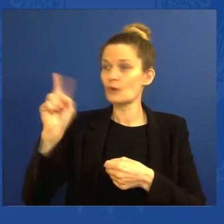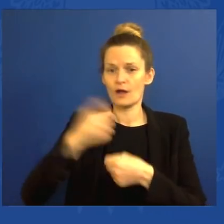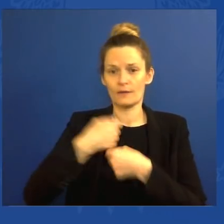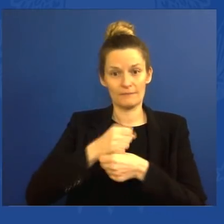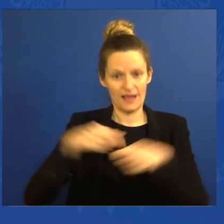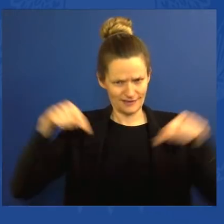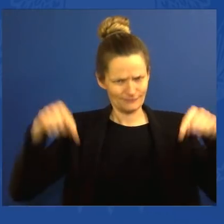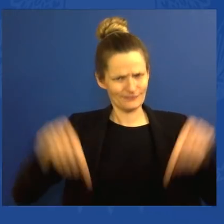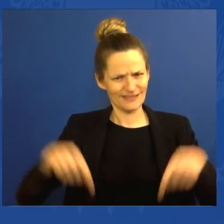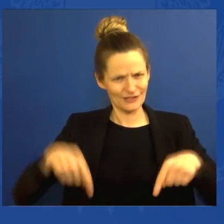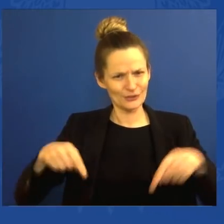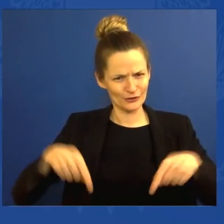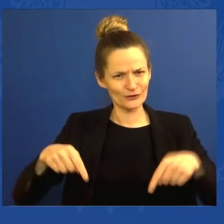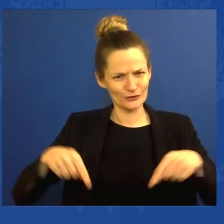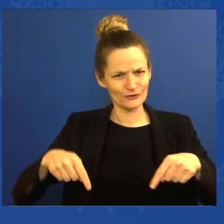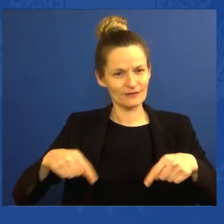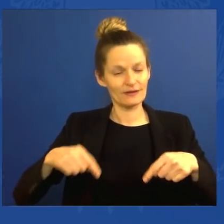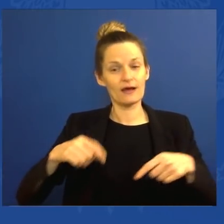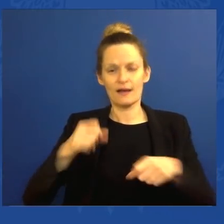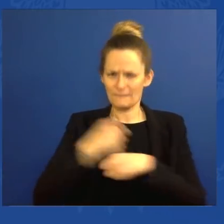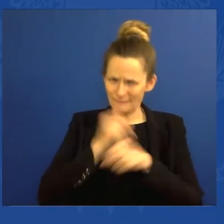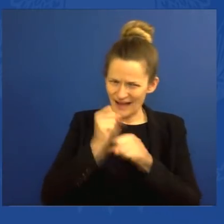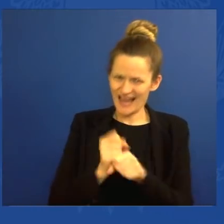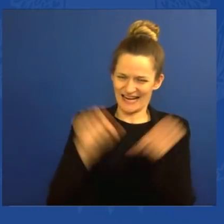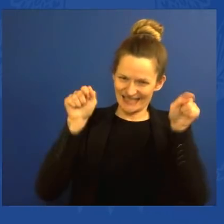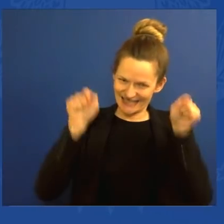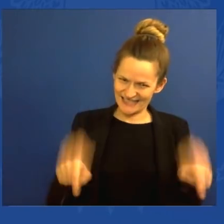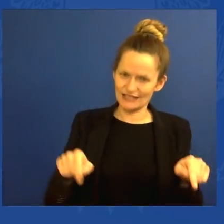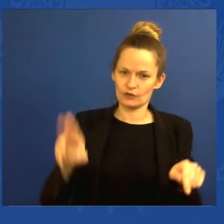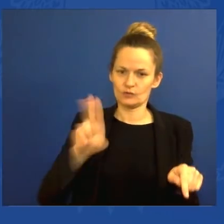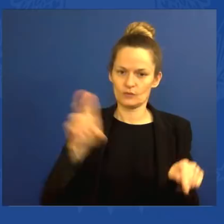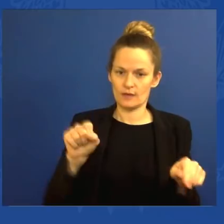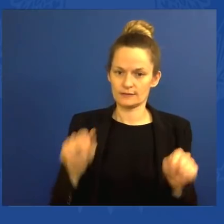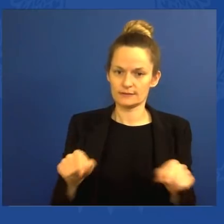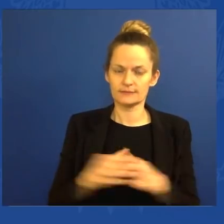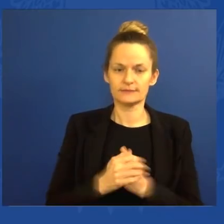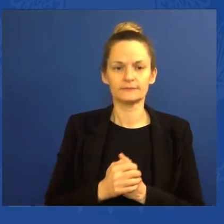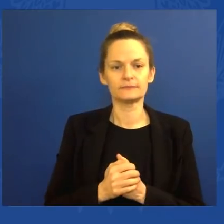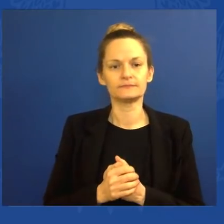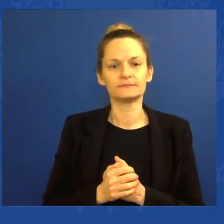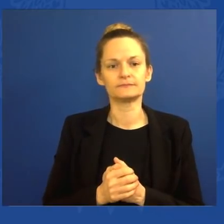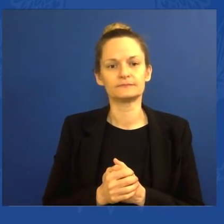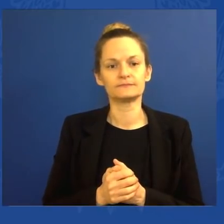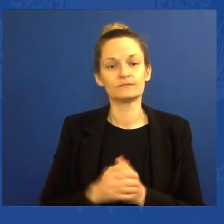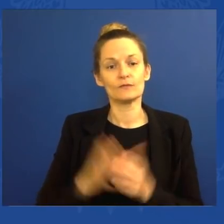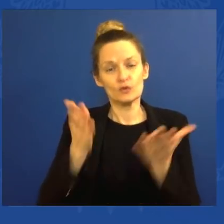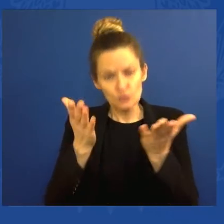We have been challenged with the supply chain -- you know, not being able to deliver appliances